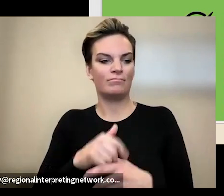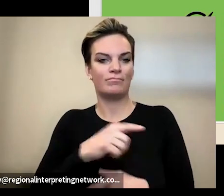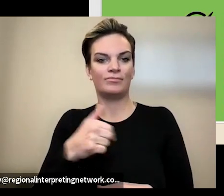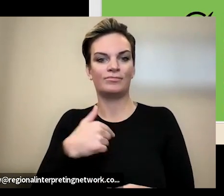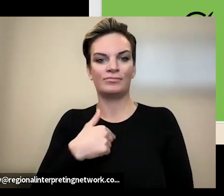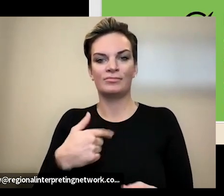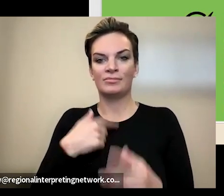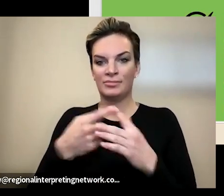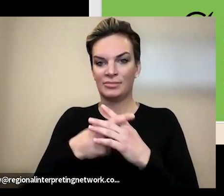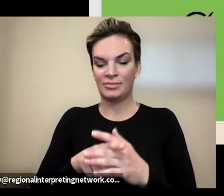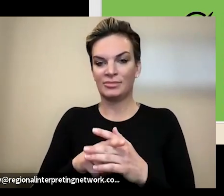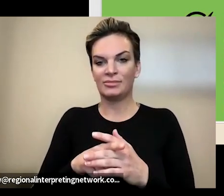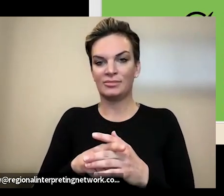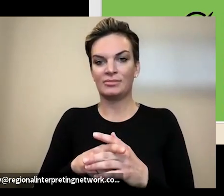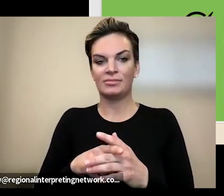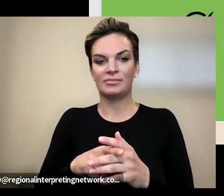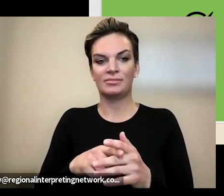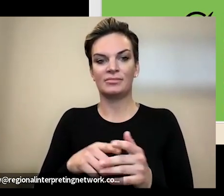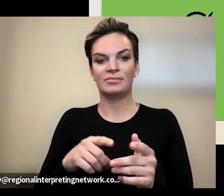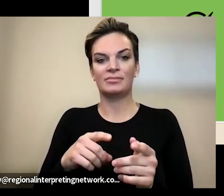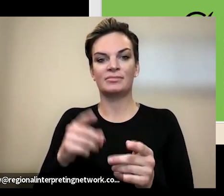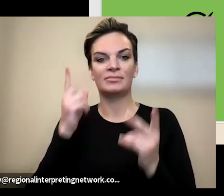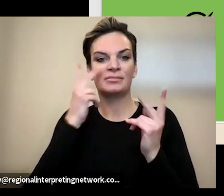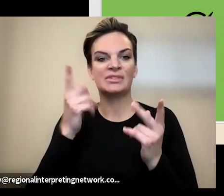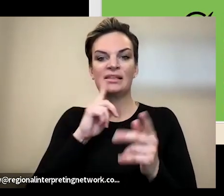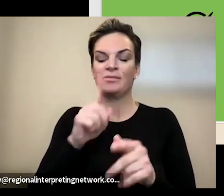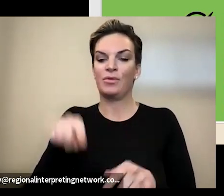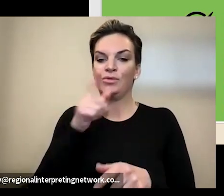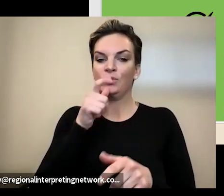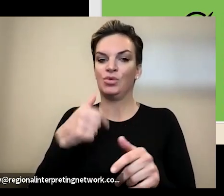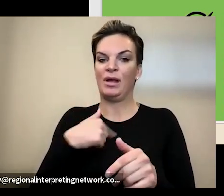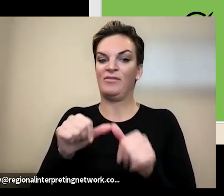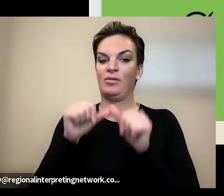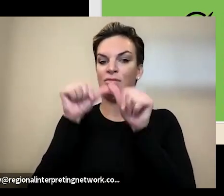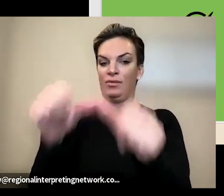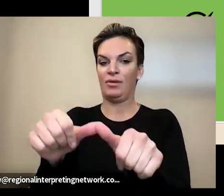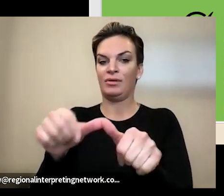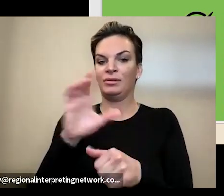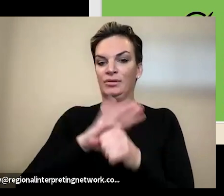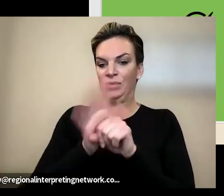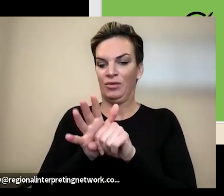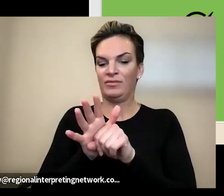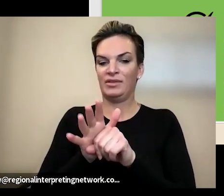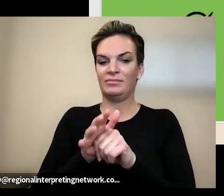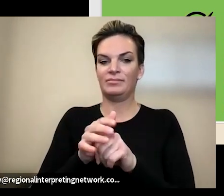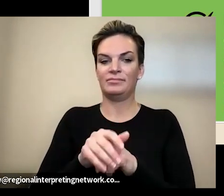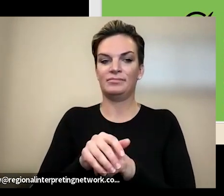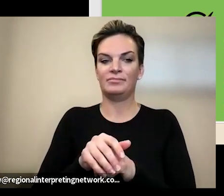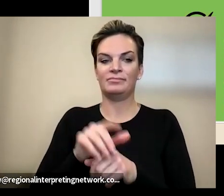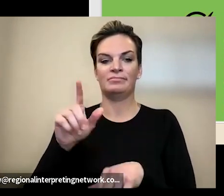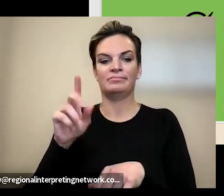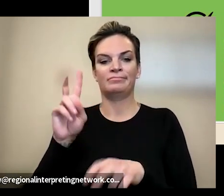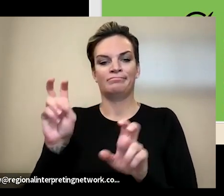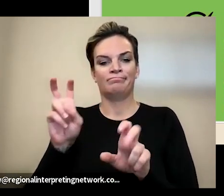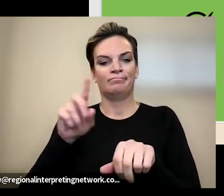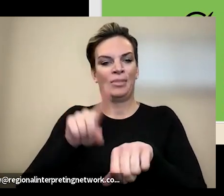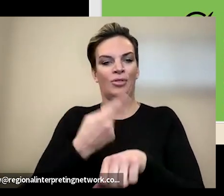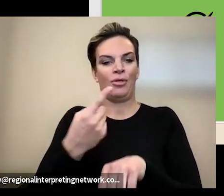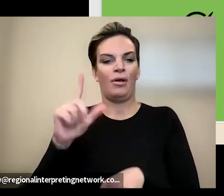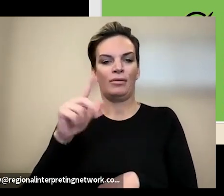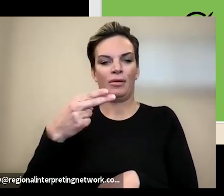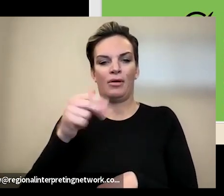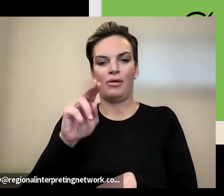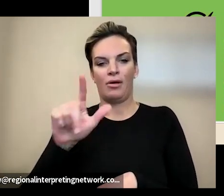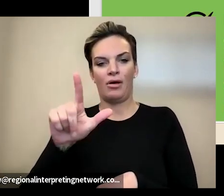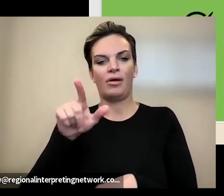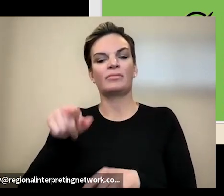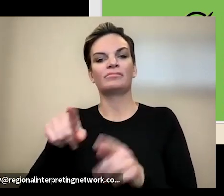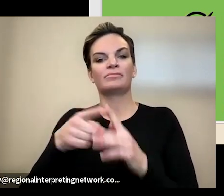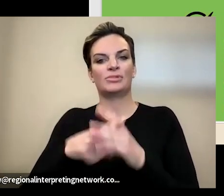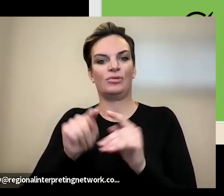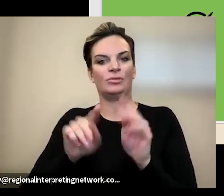to see a lot of long haulers with COVID-19 develop POTS and as that started to gain